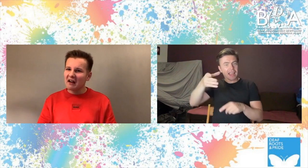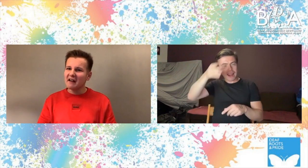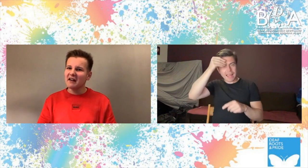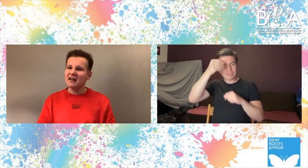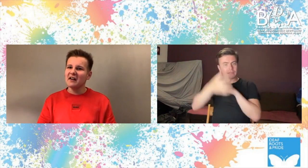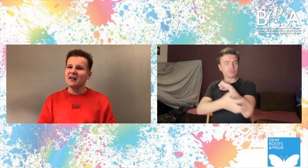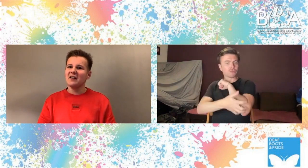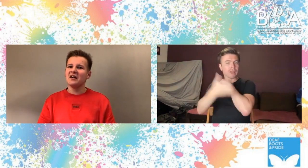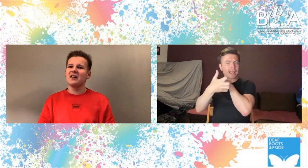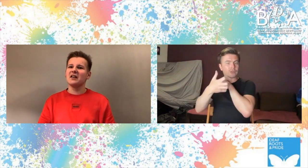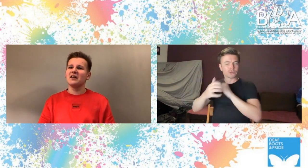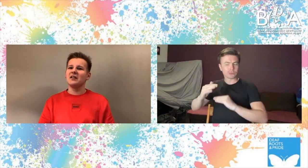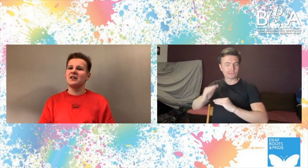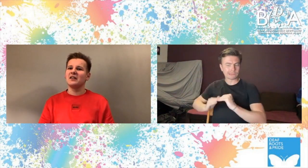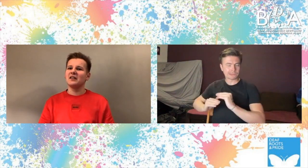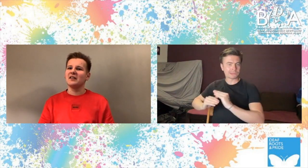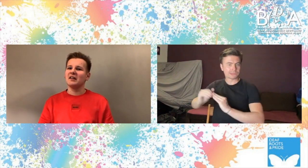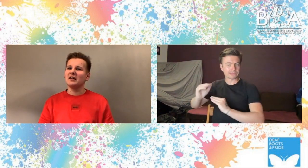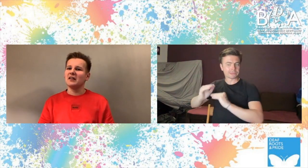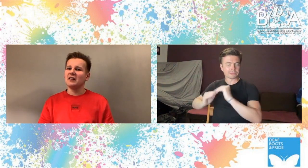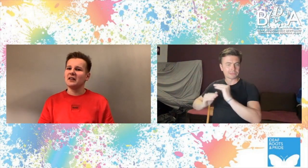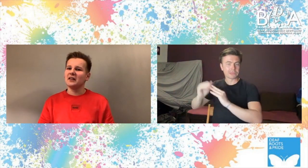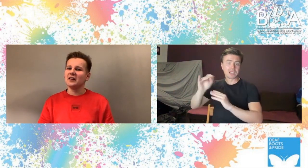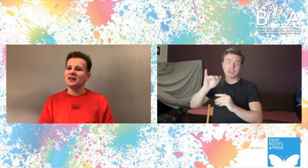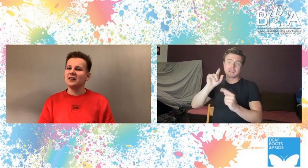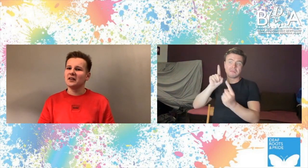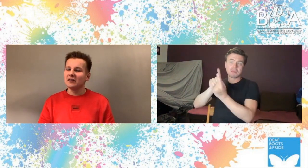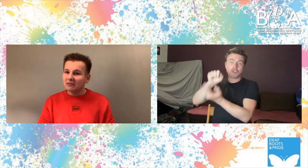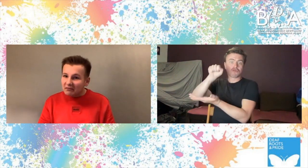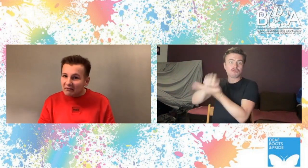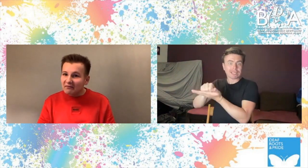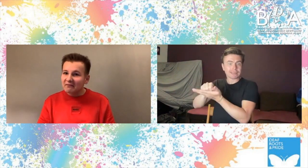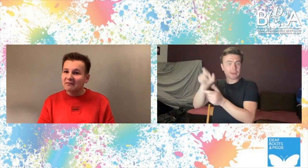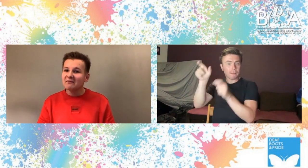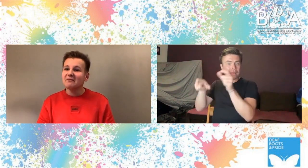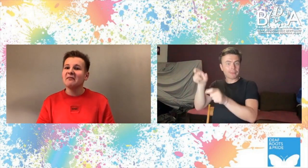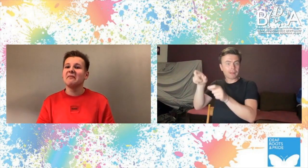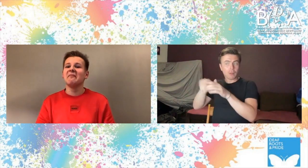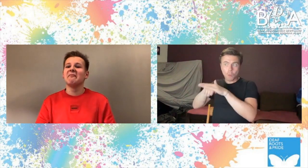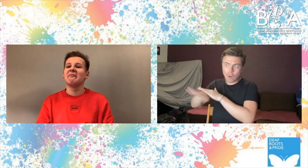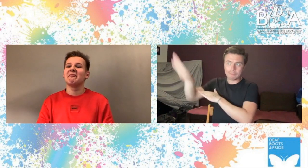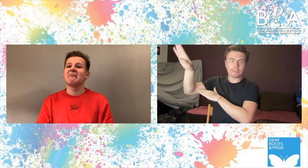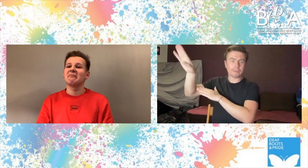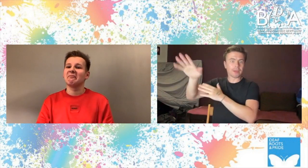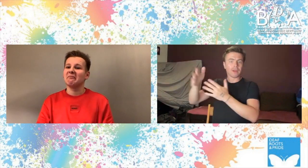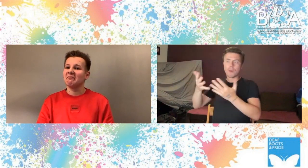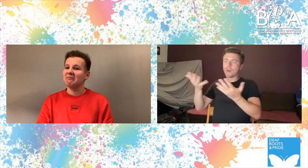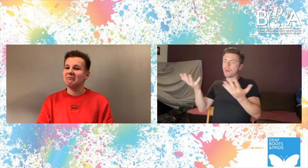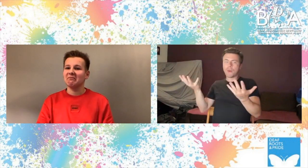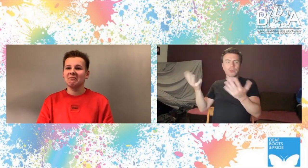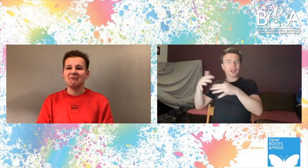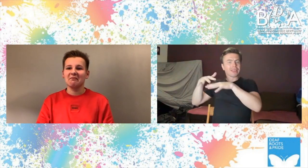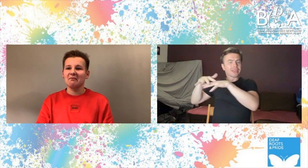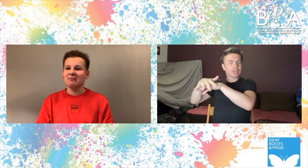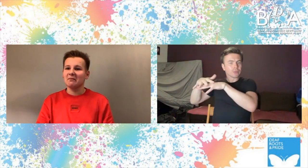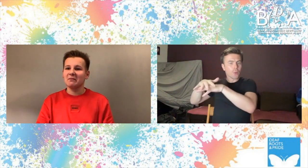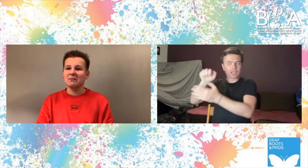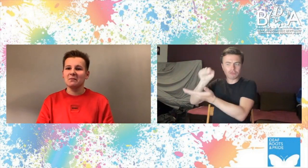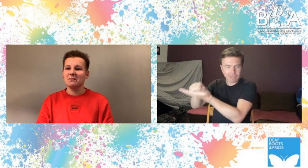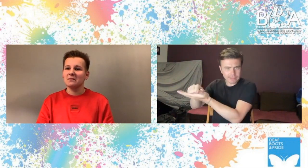Yes, they have just learned from scratch on their own and have been lucky enough to meet the right people and go into the right networks